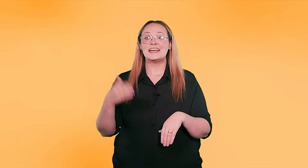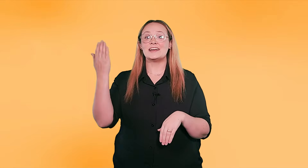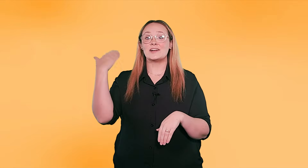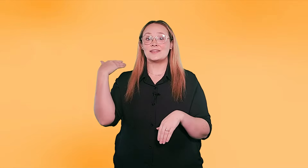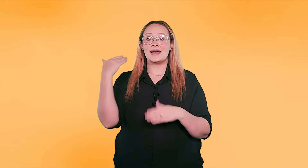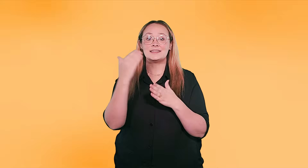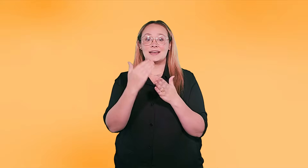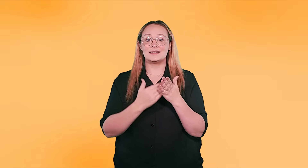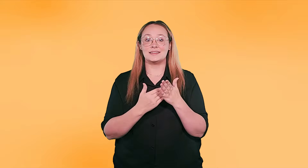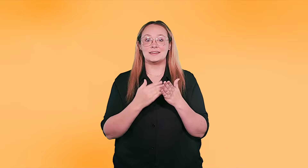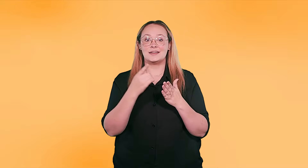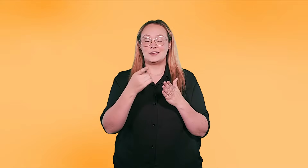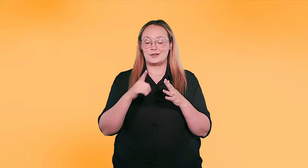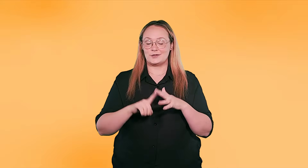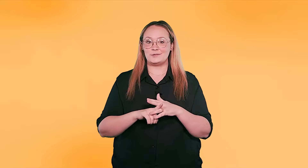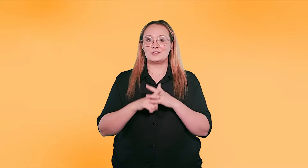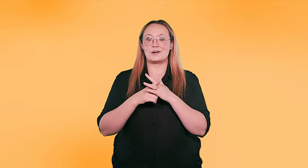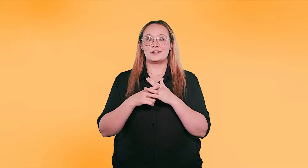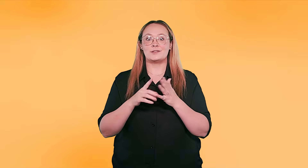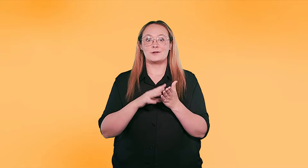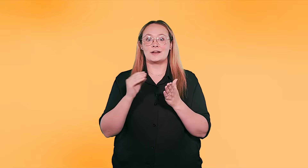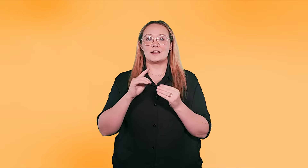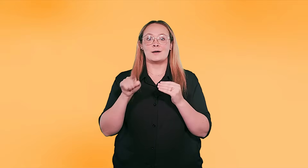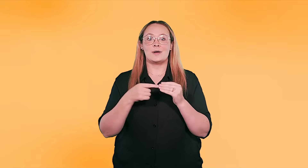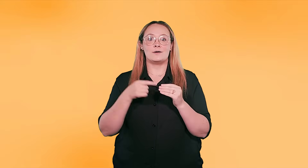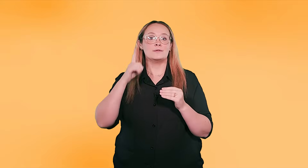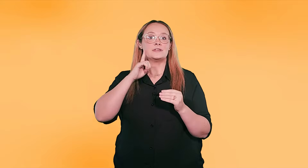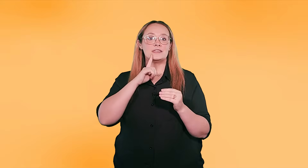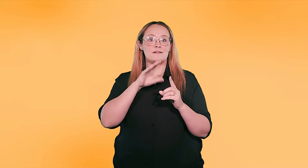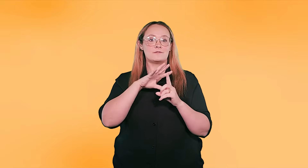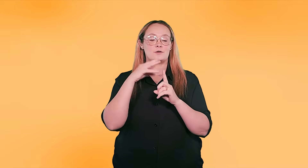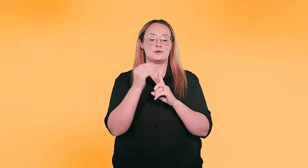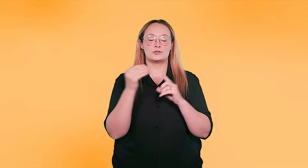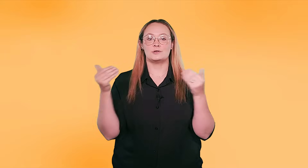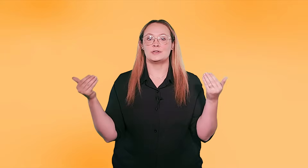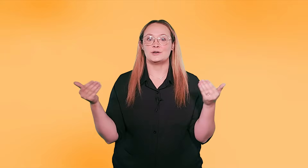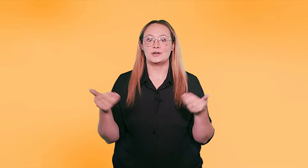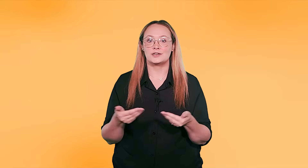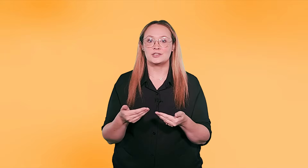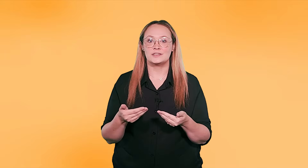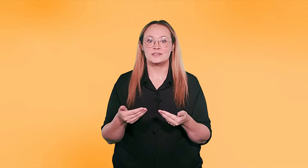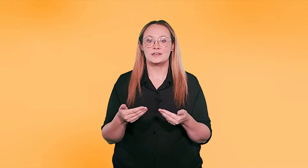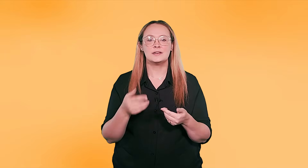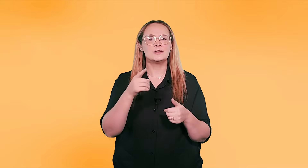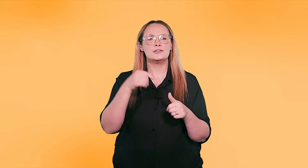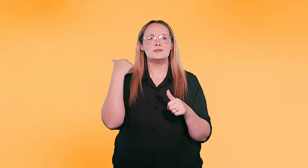In our last lesson, you started learning about Deaf cultural introductions. Do you